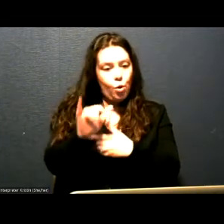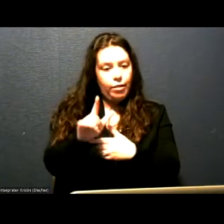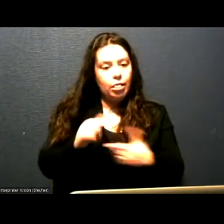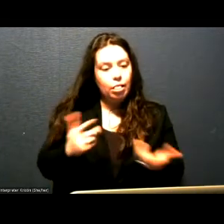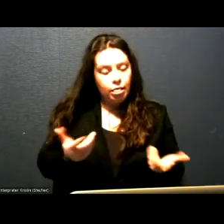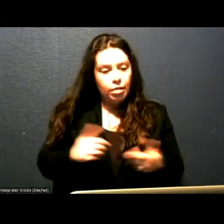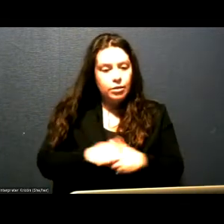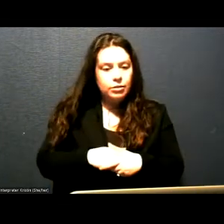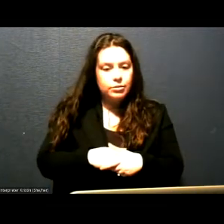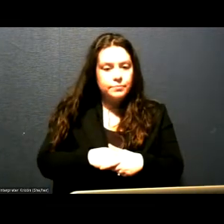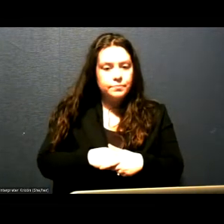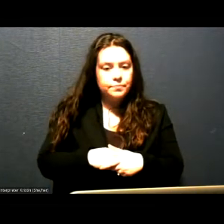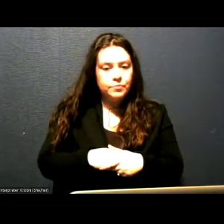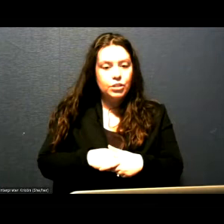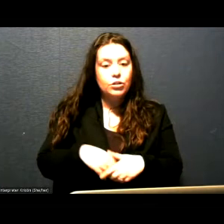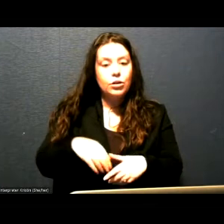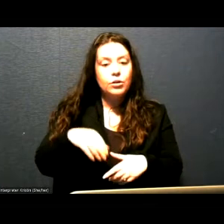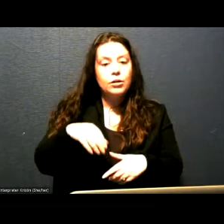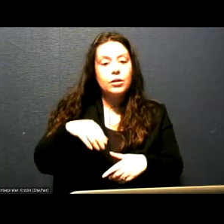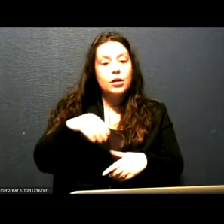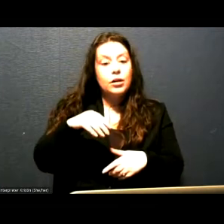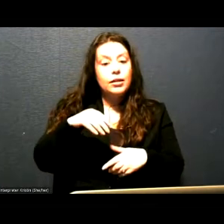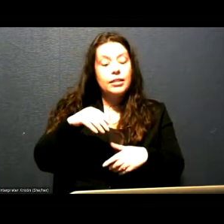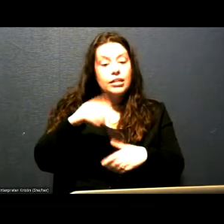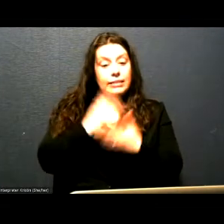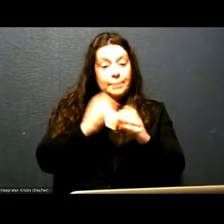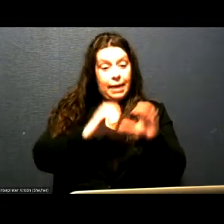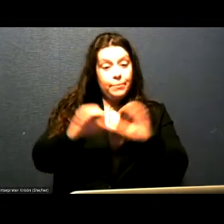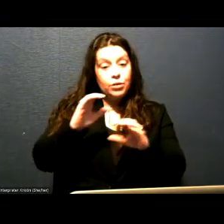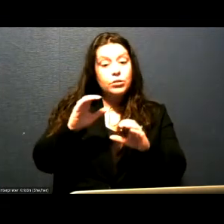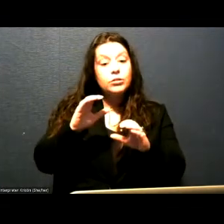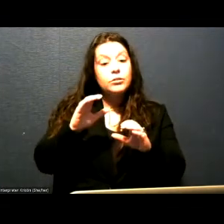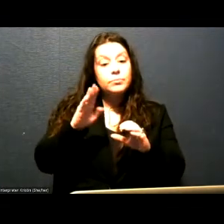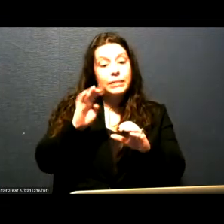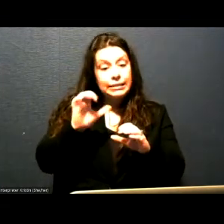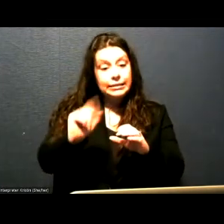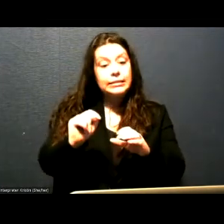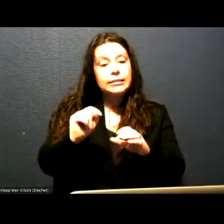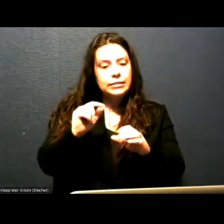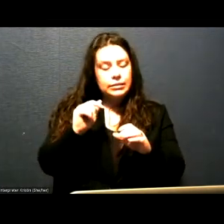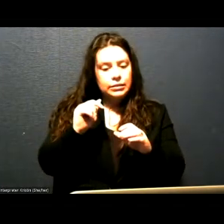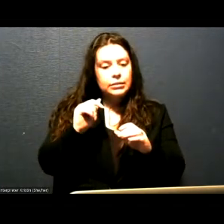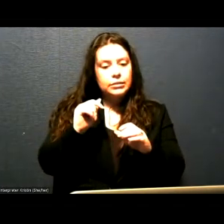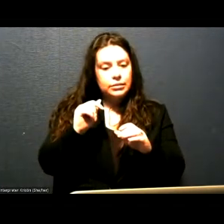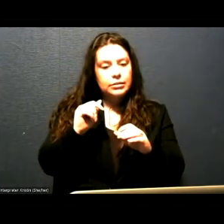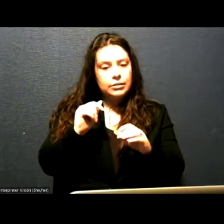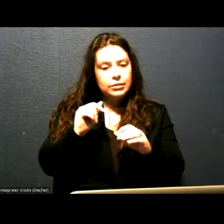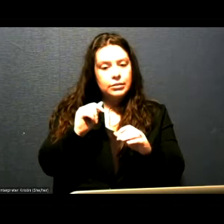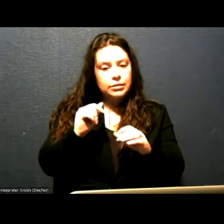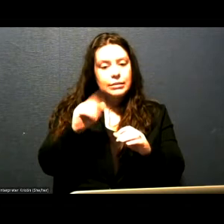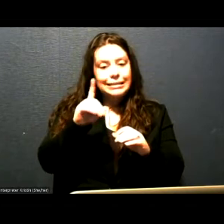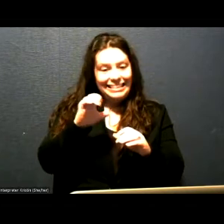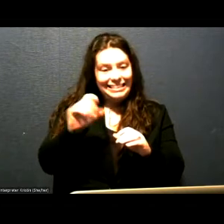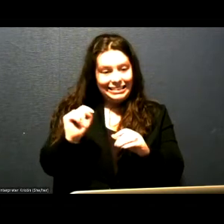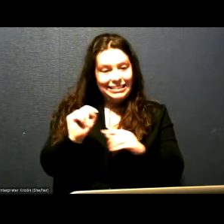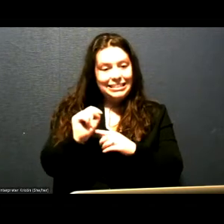um, actually almost wiped these guys out. But they did, the US did put a ban on DDT pesticides so